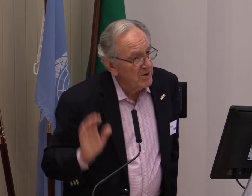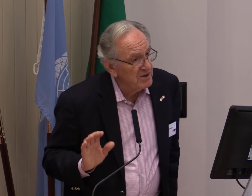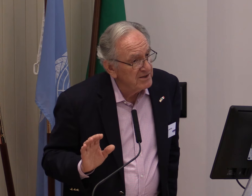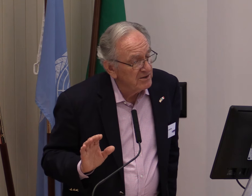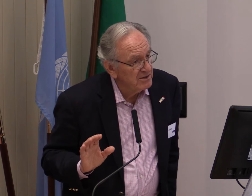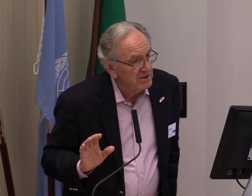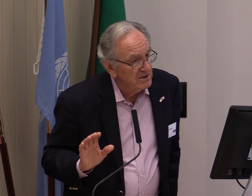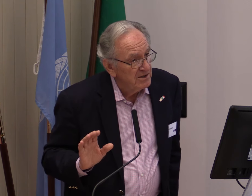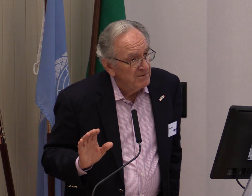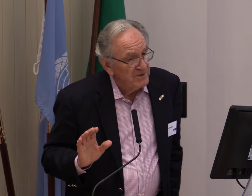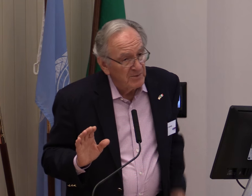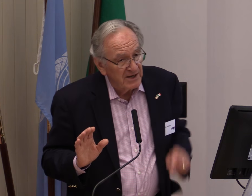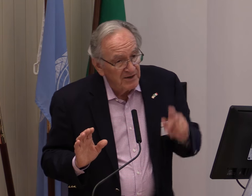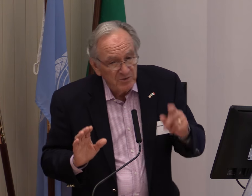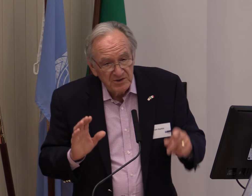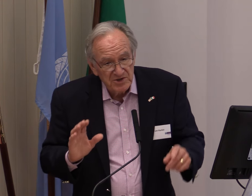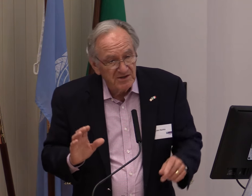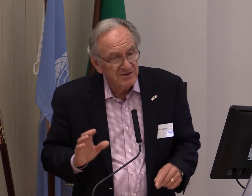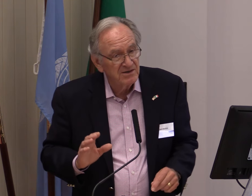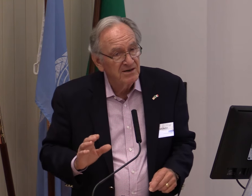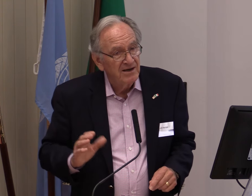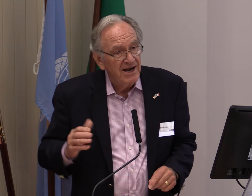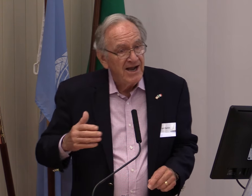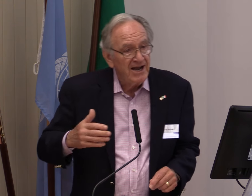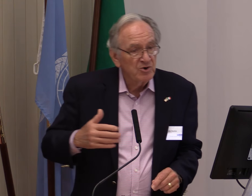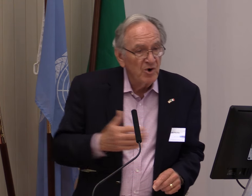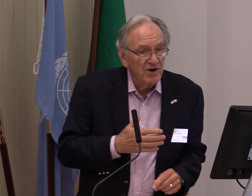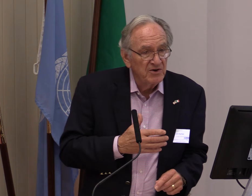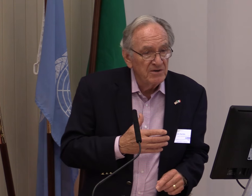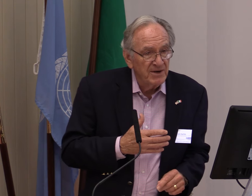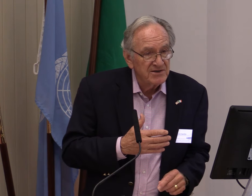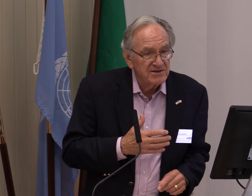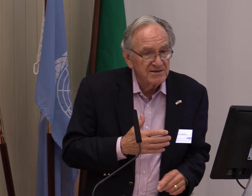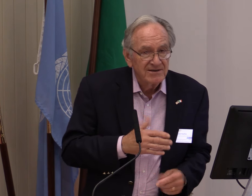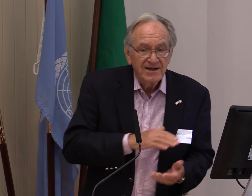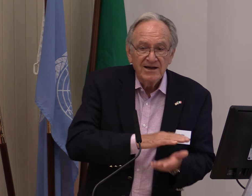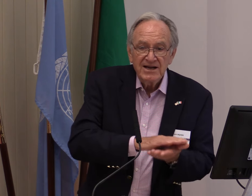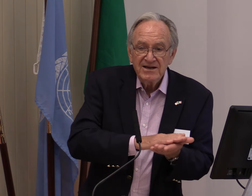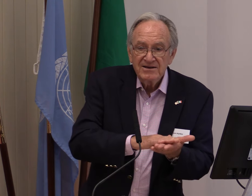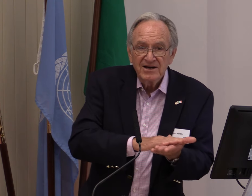parked there, they would get out of their wheelchairs and crawl under the bus and lay